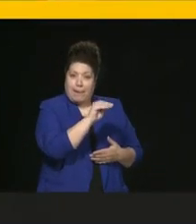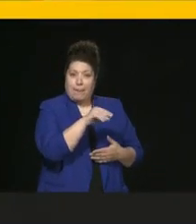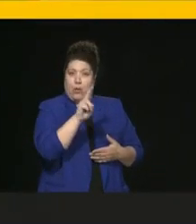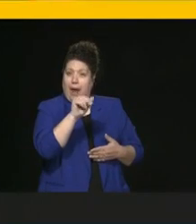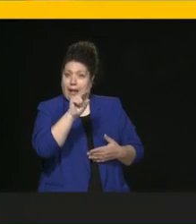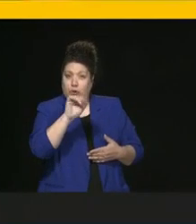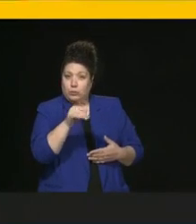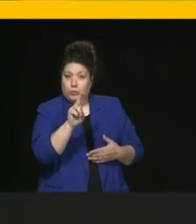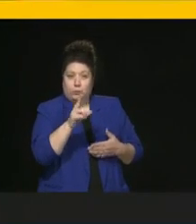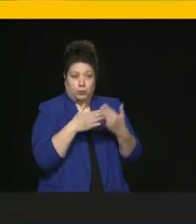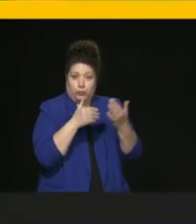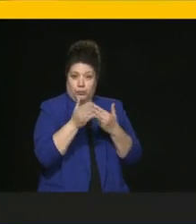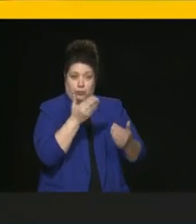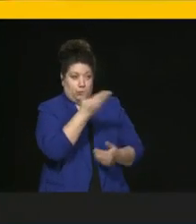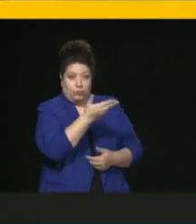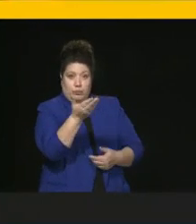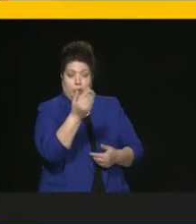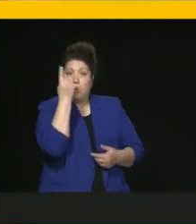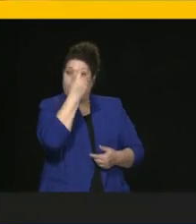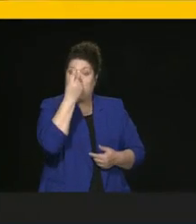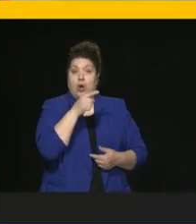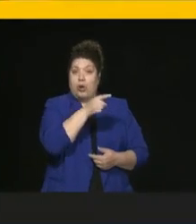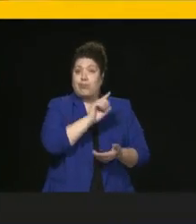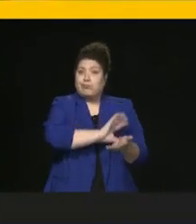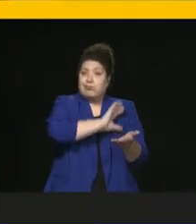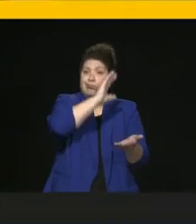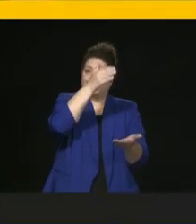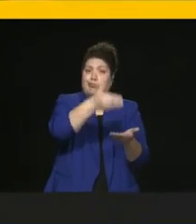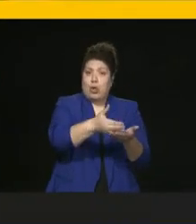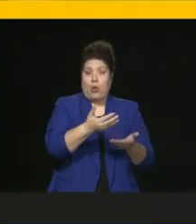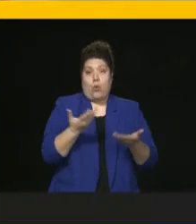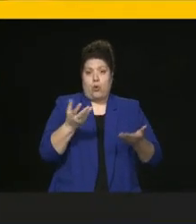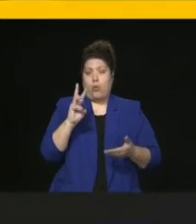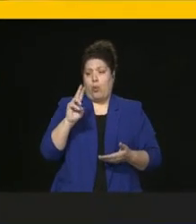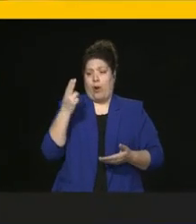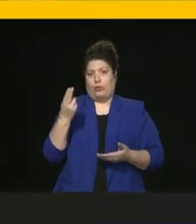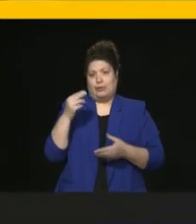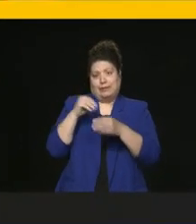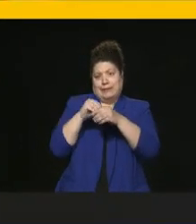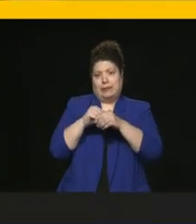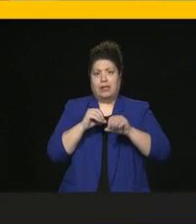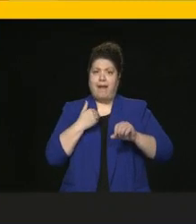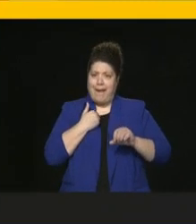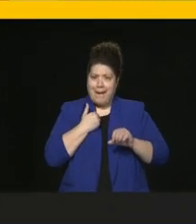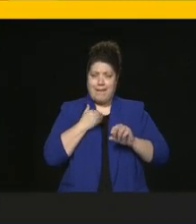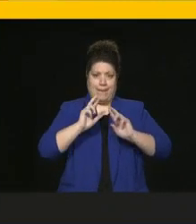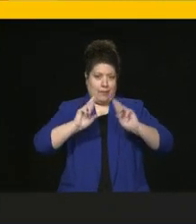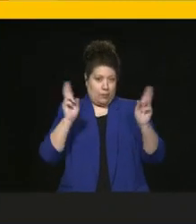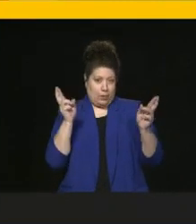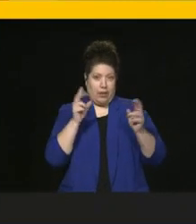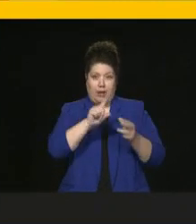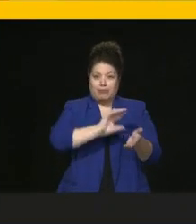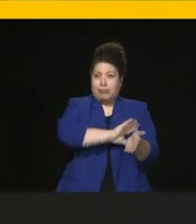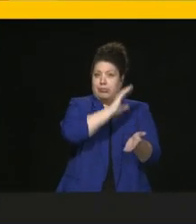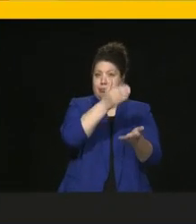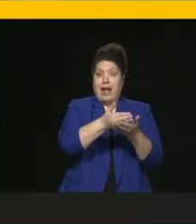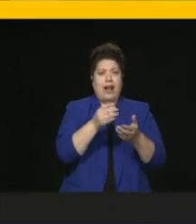MARIEKE WALSH, "THE GLOBE AND MAIL".